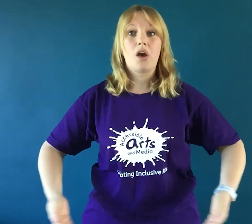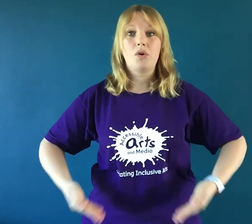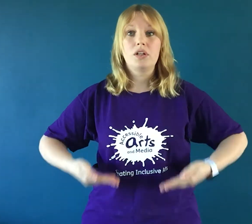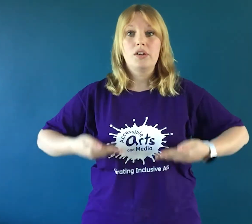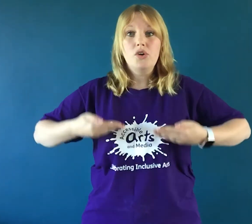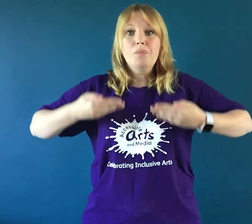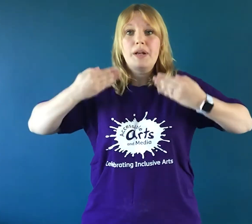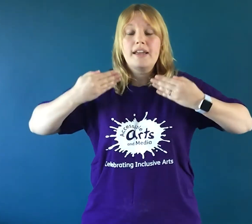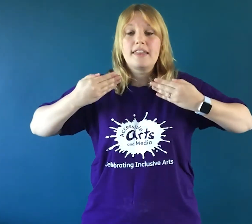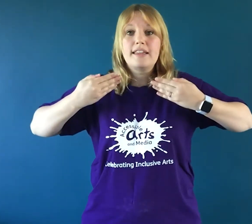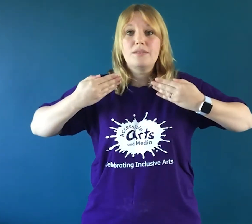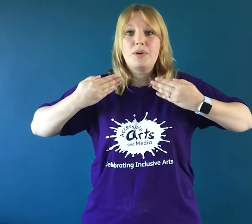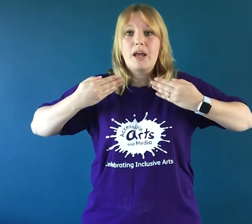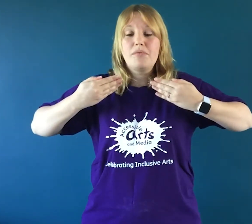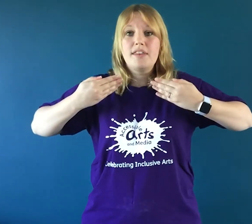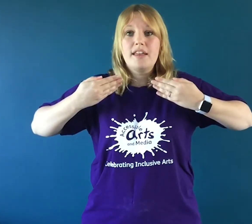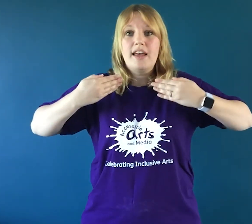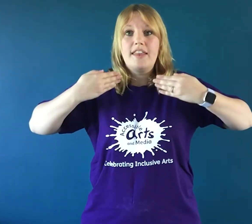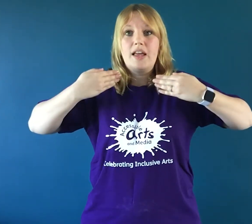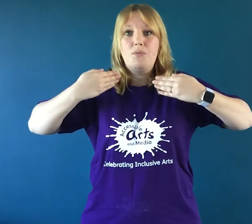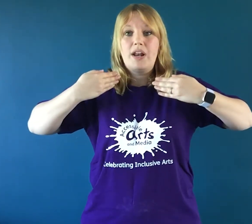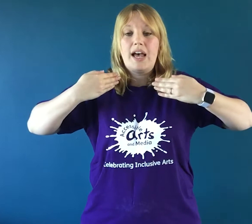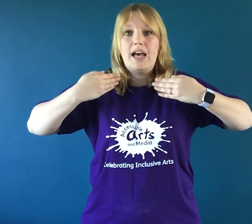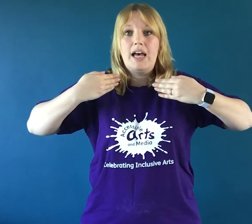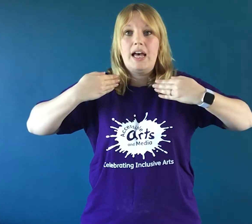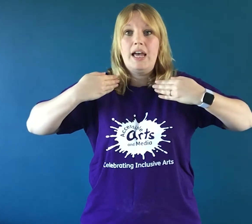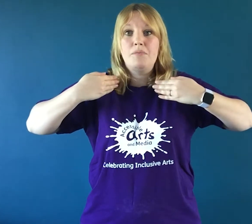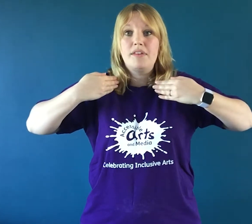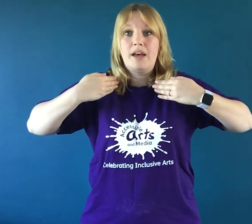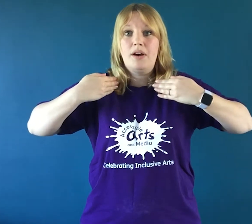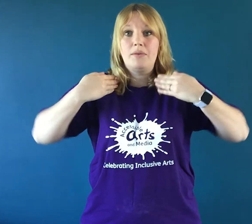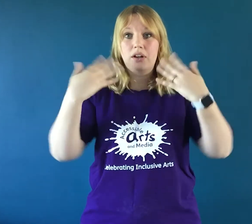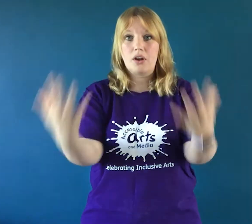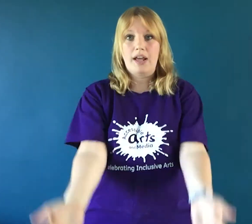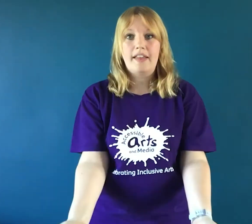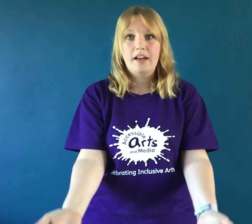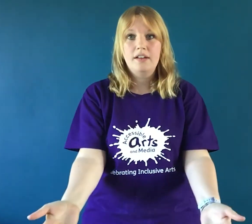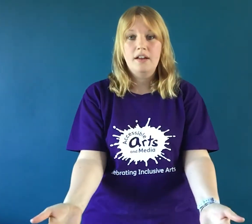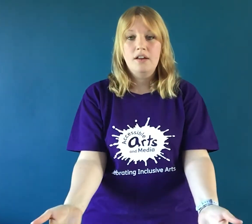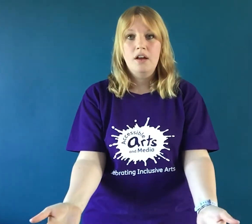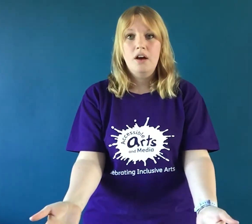to go up like this when I breathe in and then when I breathe out, I’m going to go like that.